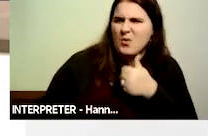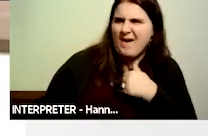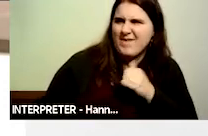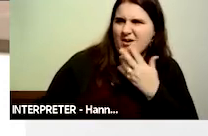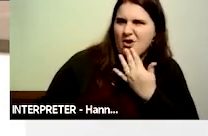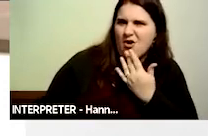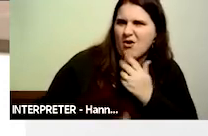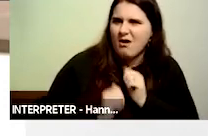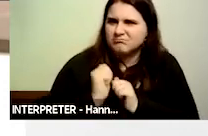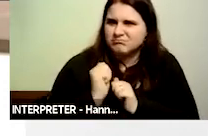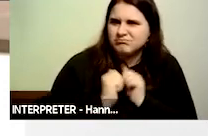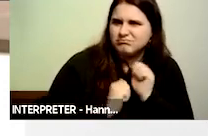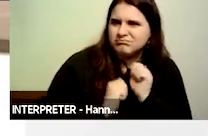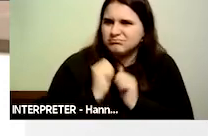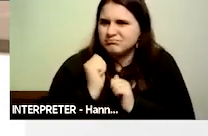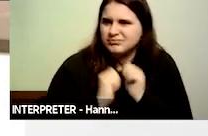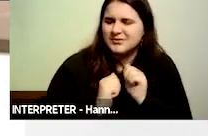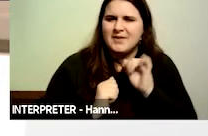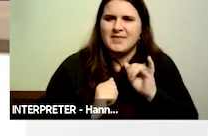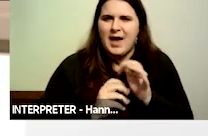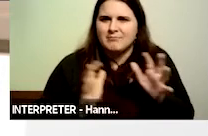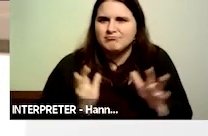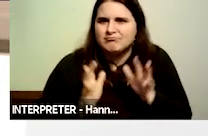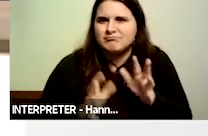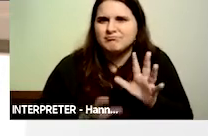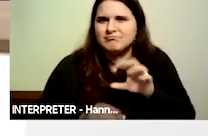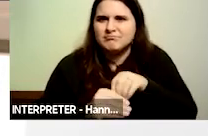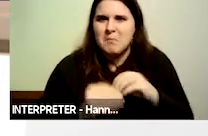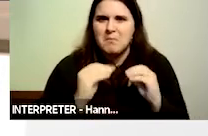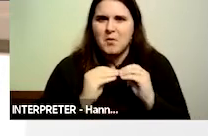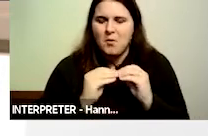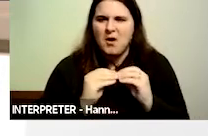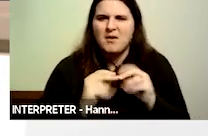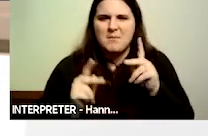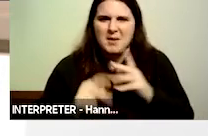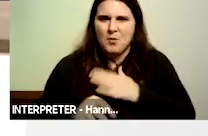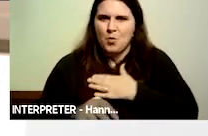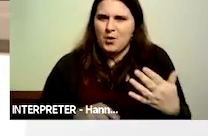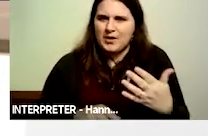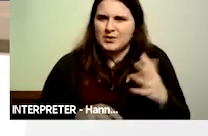the engagement kind of drove itself because there were tangible rewards. They could see Ben Woelk: There were